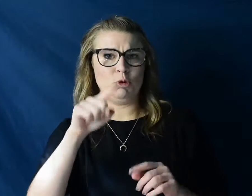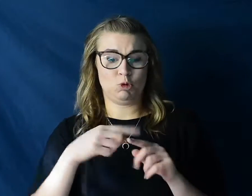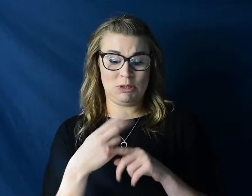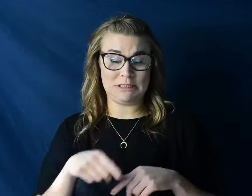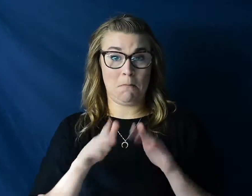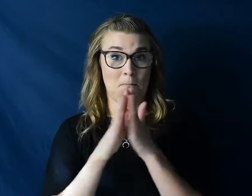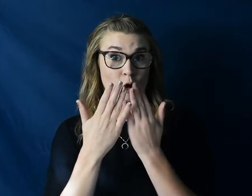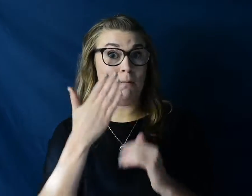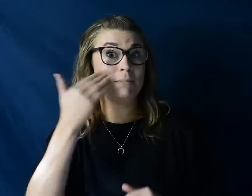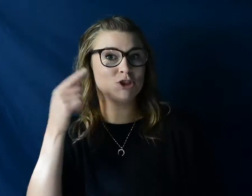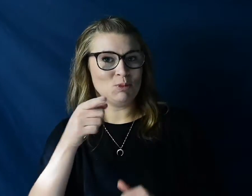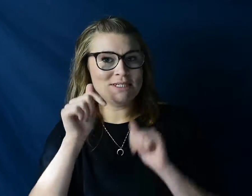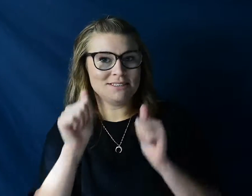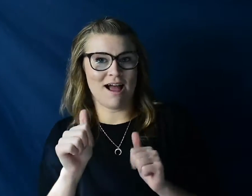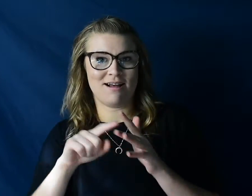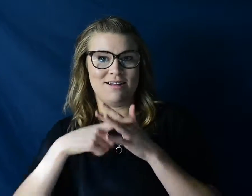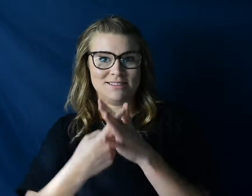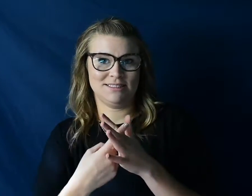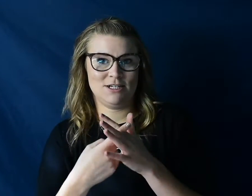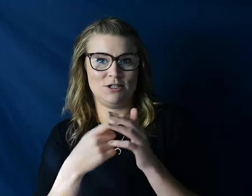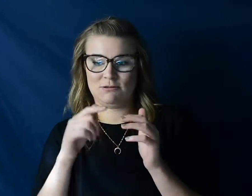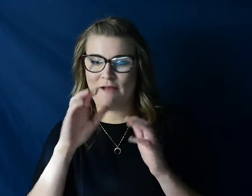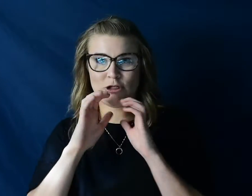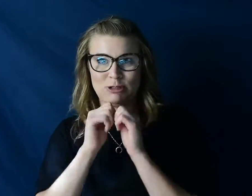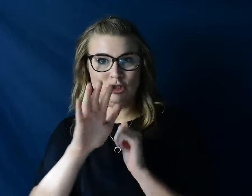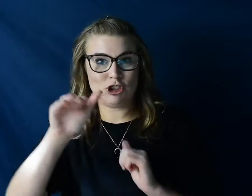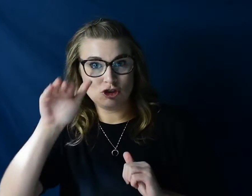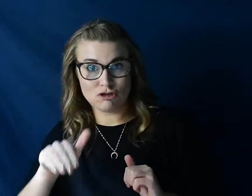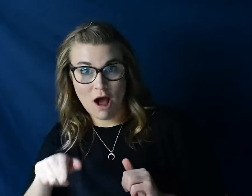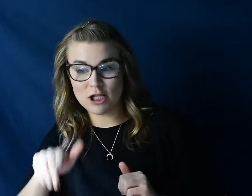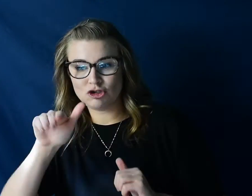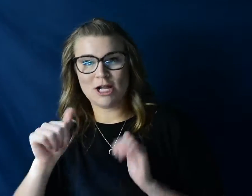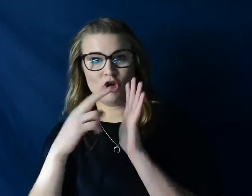sexual abuse and this book is really good because you can start a conversation with